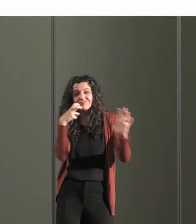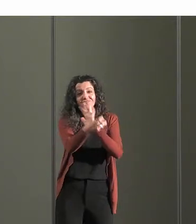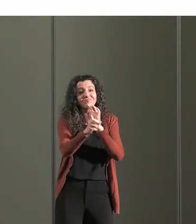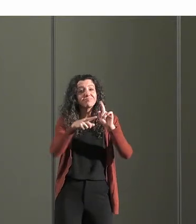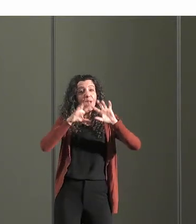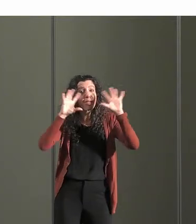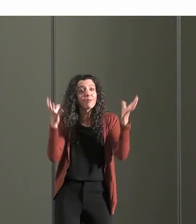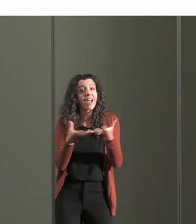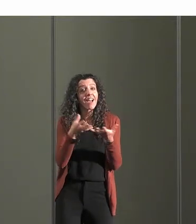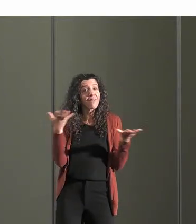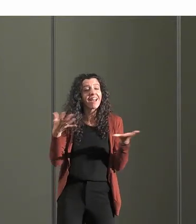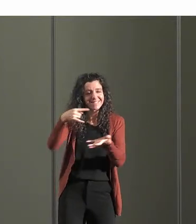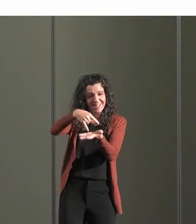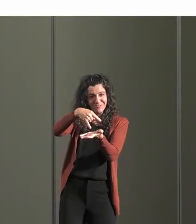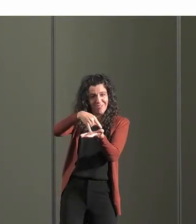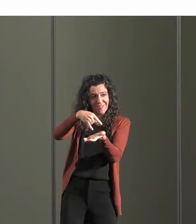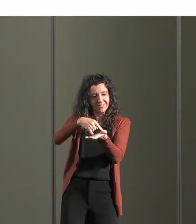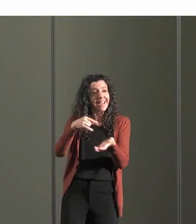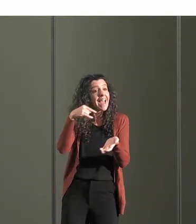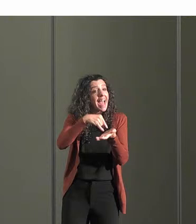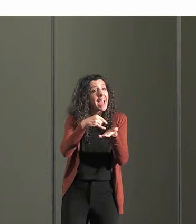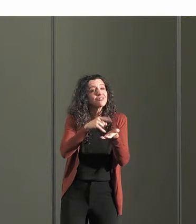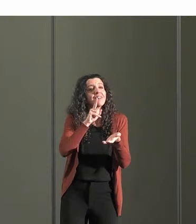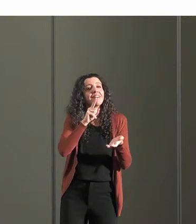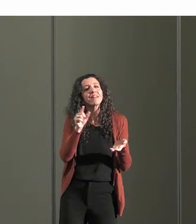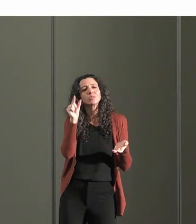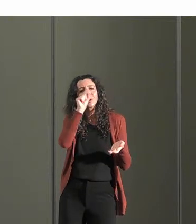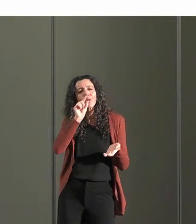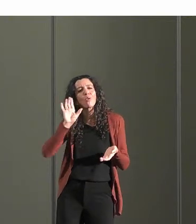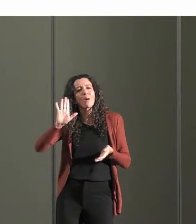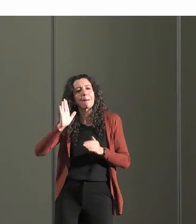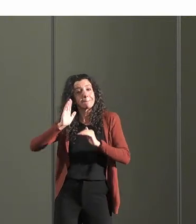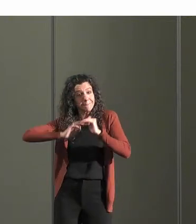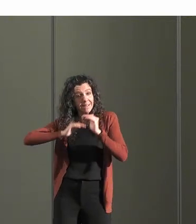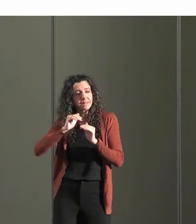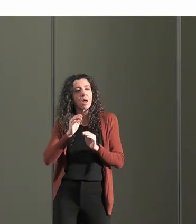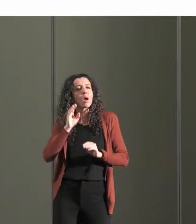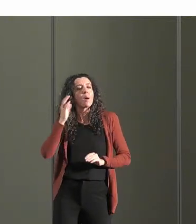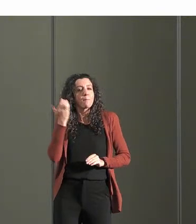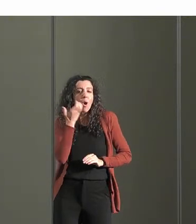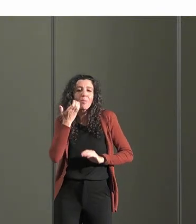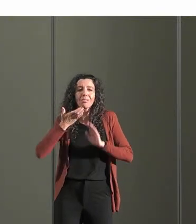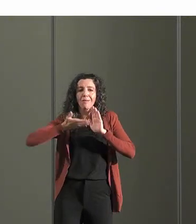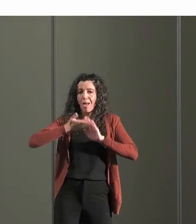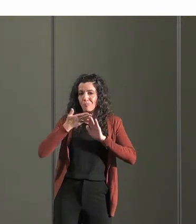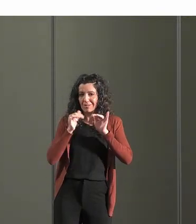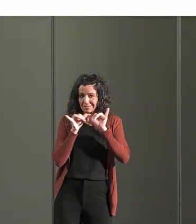And with that I will hand it over to Perrin ≫ PERRIN: Let's deep dive into the world ever Android it